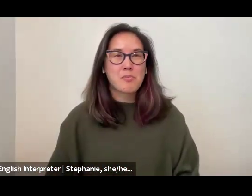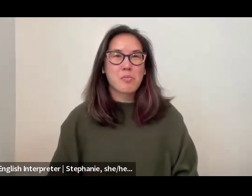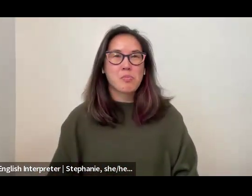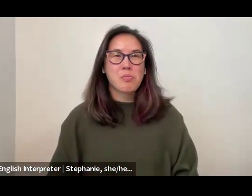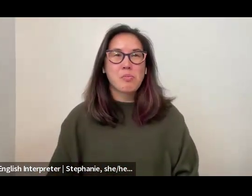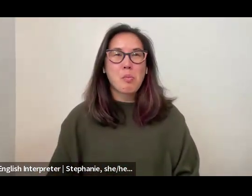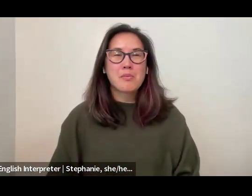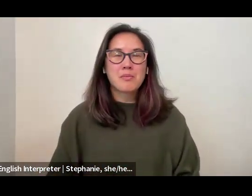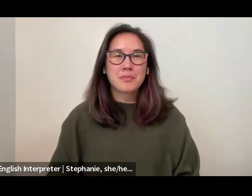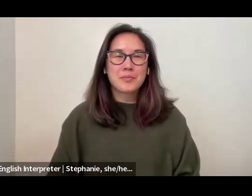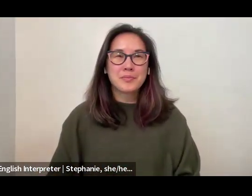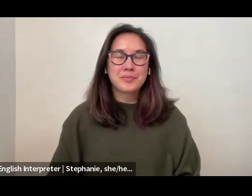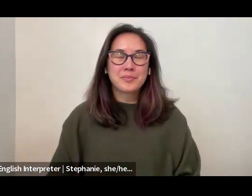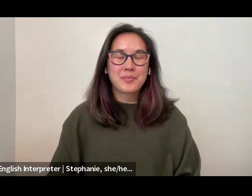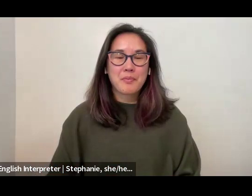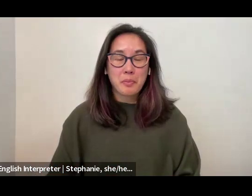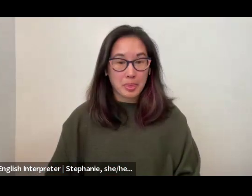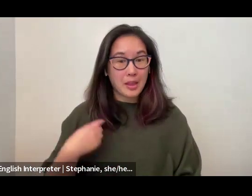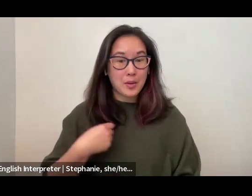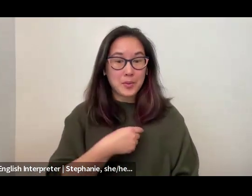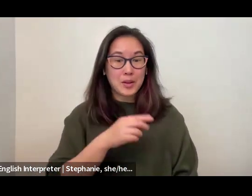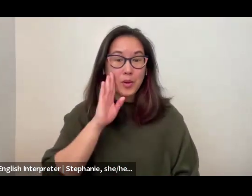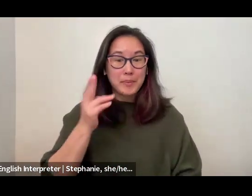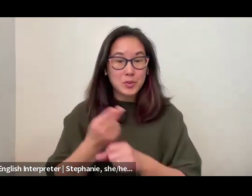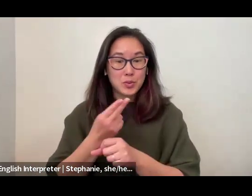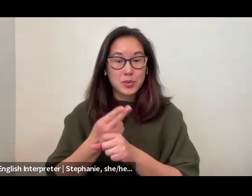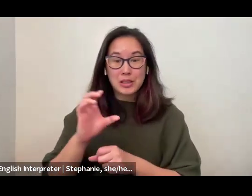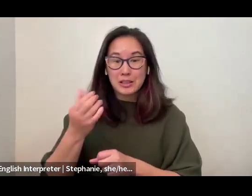And we will be using the chat for this event.